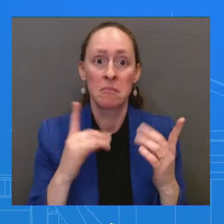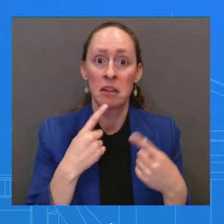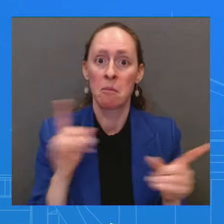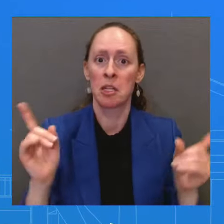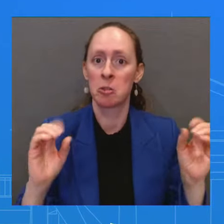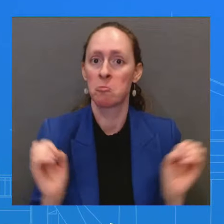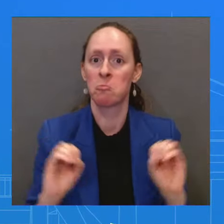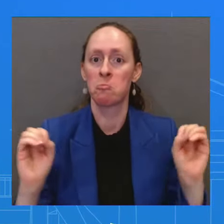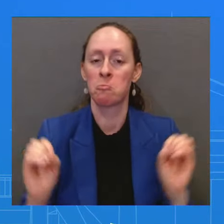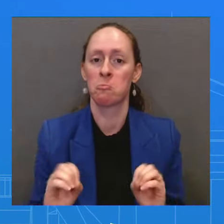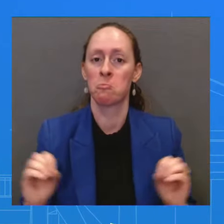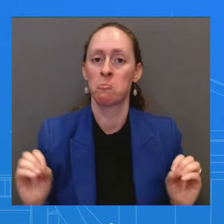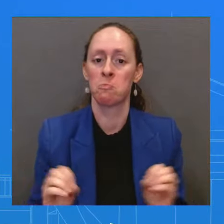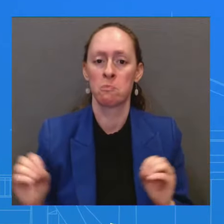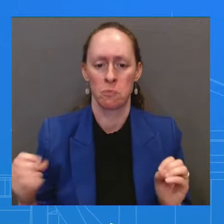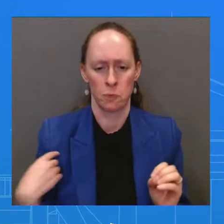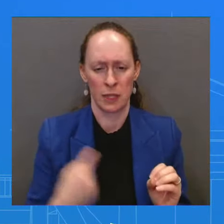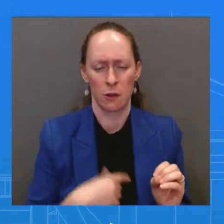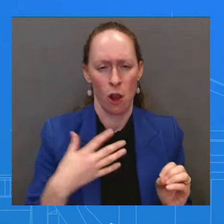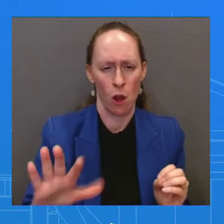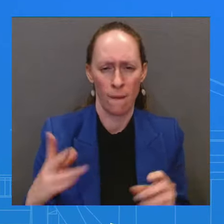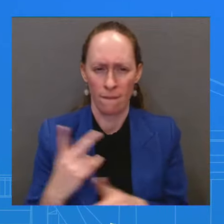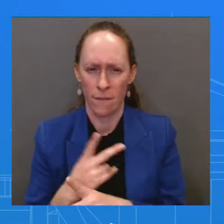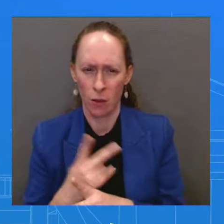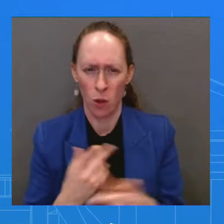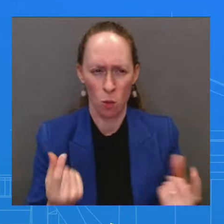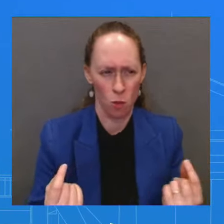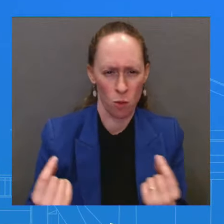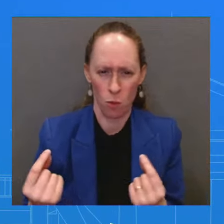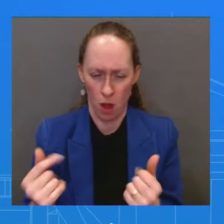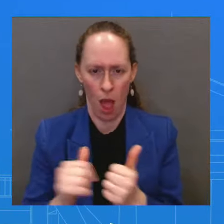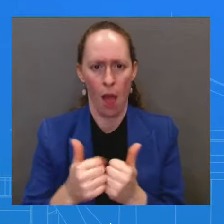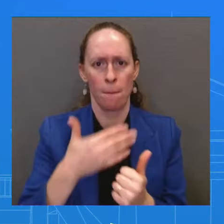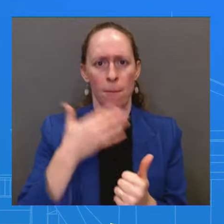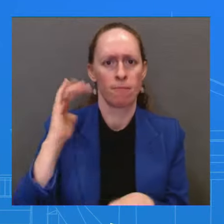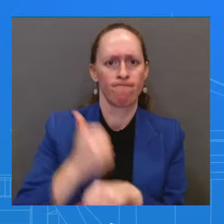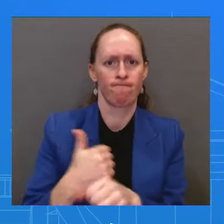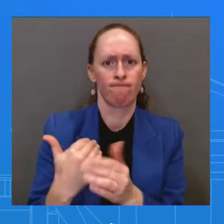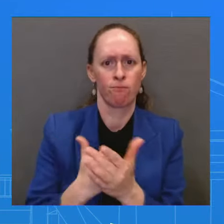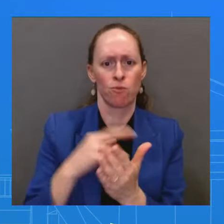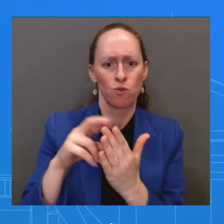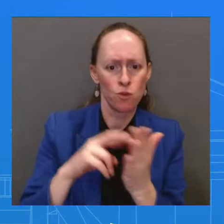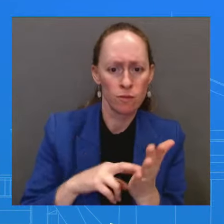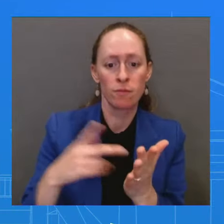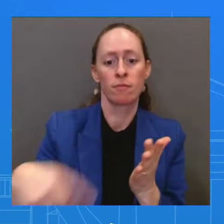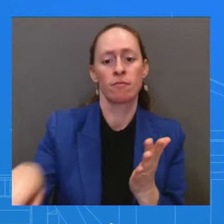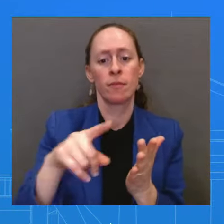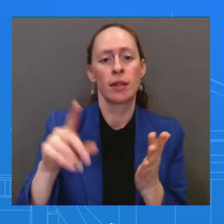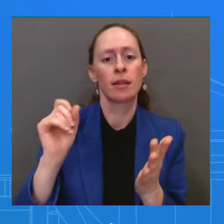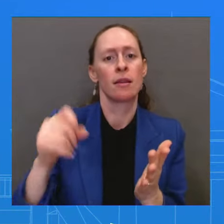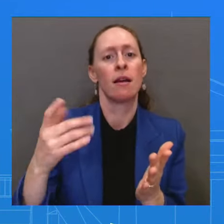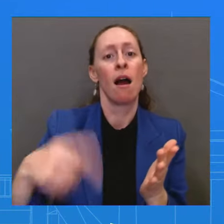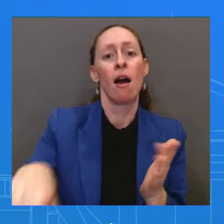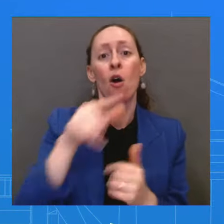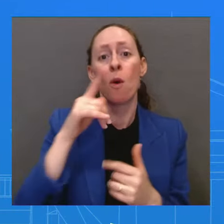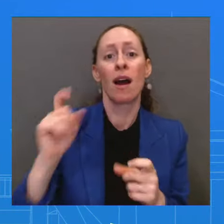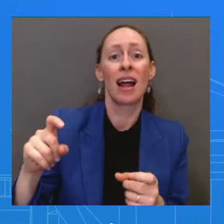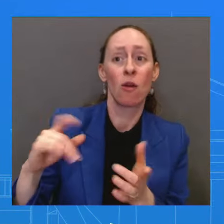that we continue to give relief to borrowers. I mean, that is part of the, you know, multiple announcements that you've seen since the SCOTUS decision.